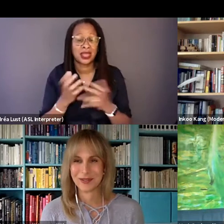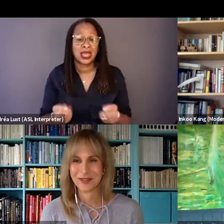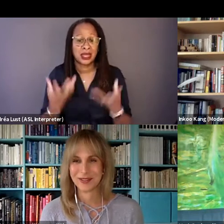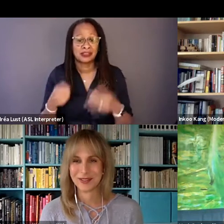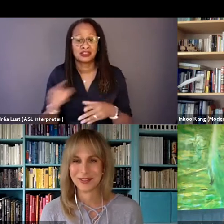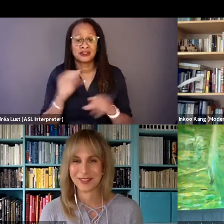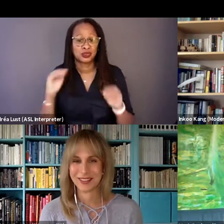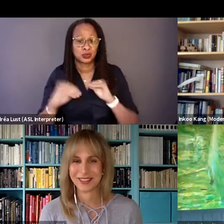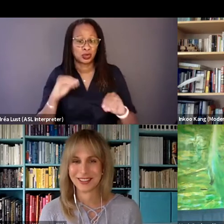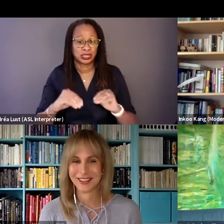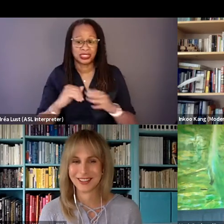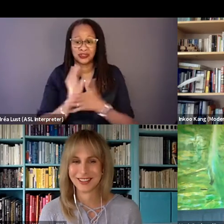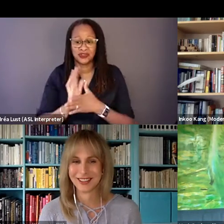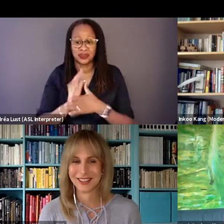how much of this to not put in.